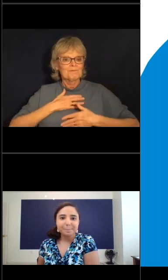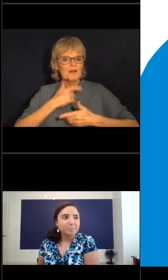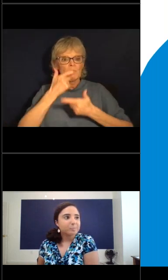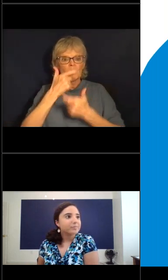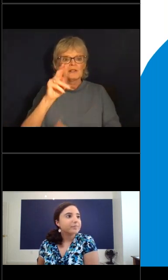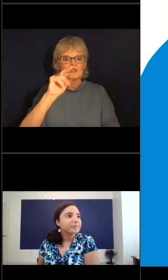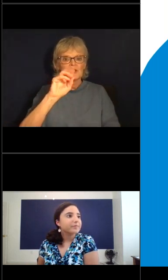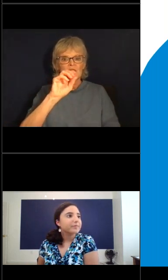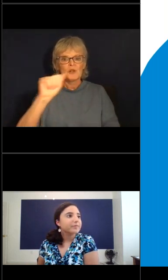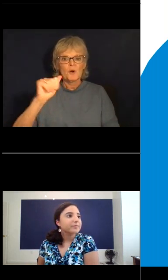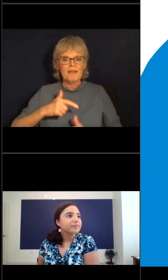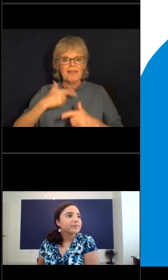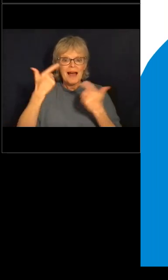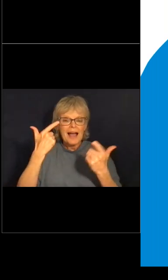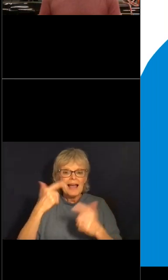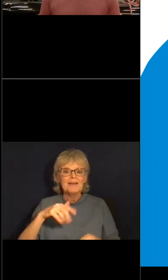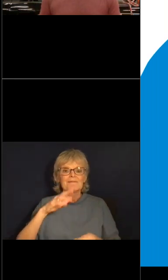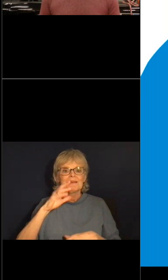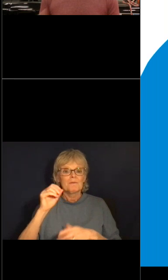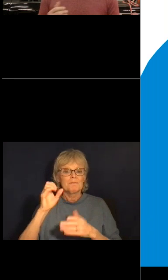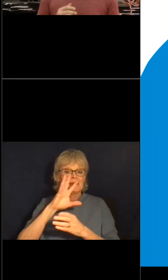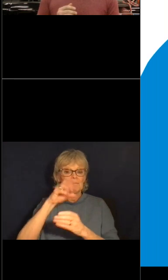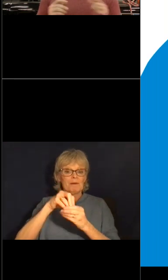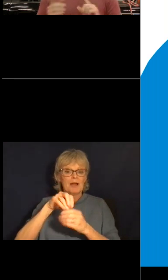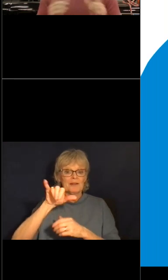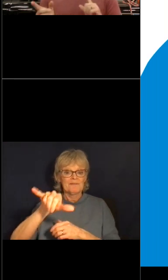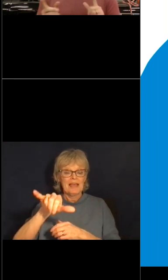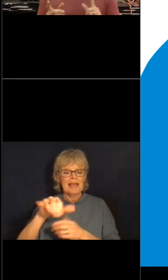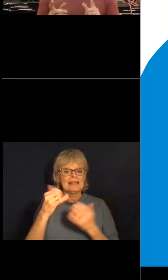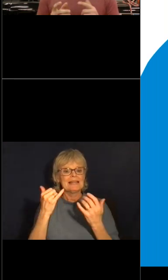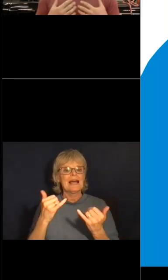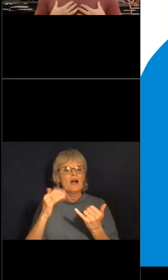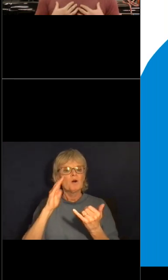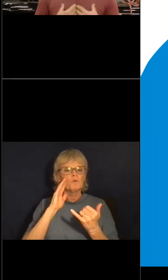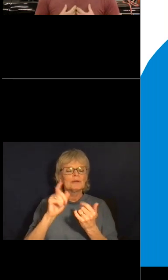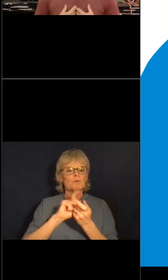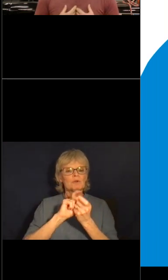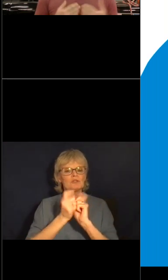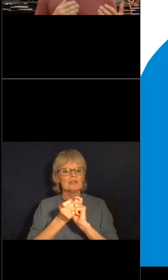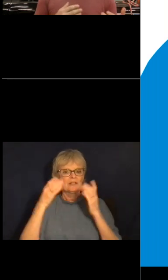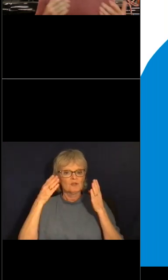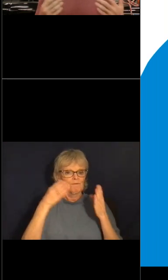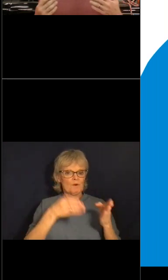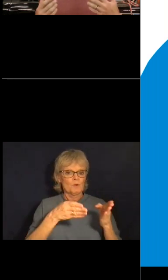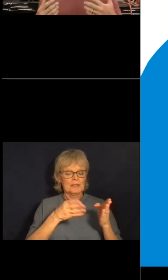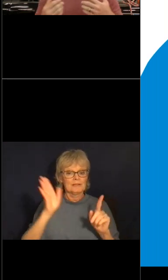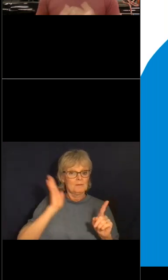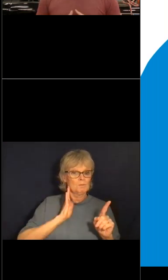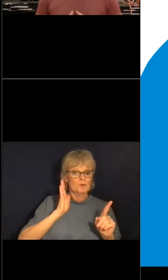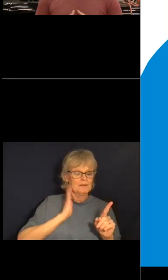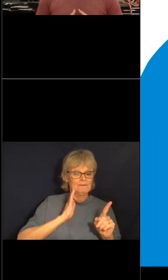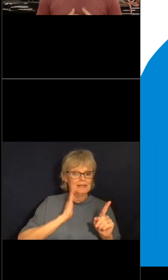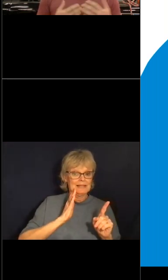and being a part of that. And like it was mentioned, today we're going to kind of change focus from some of my previous talks and we're going to actually talk about hurricanes